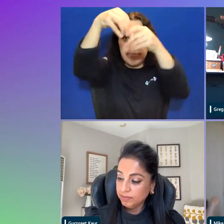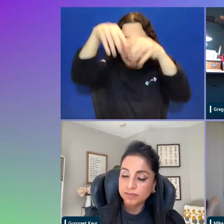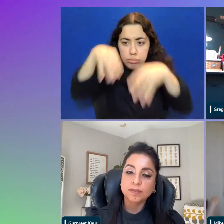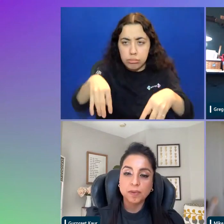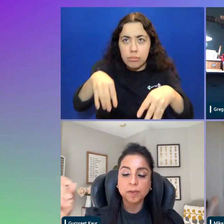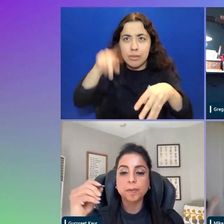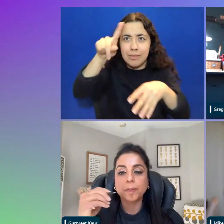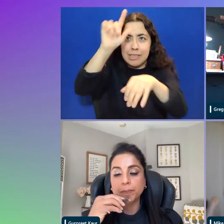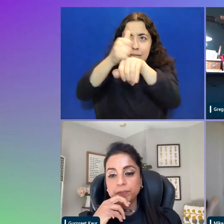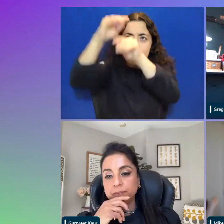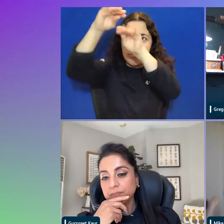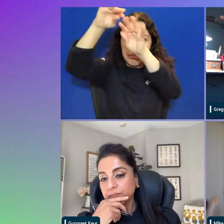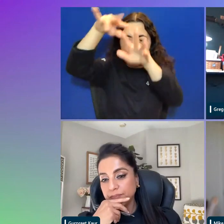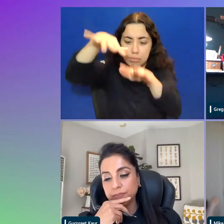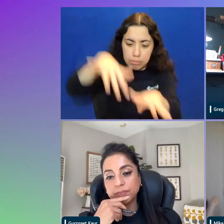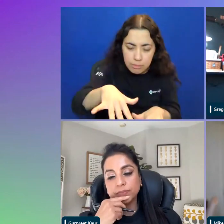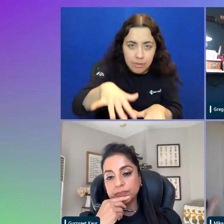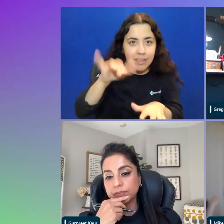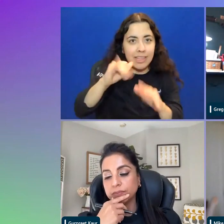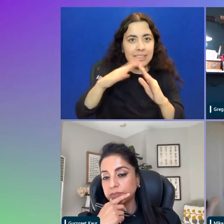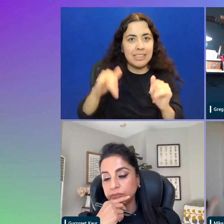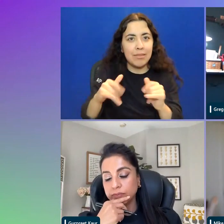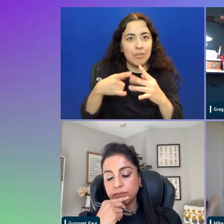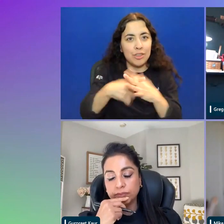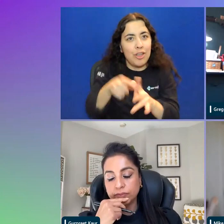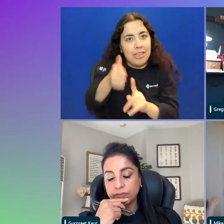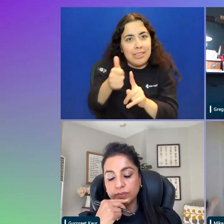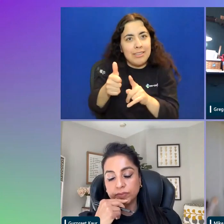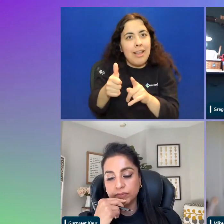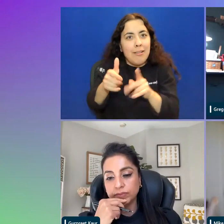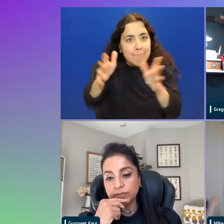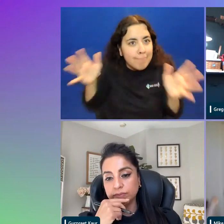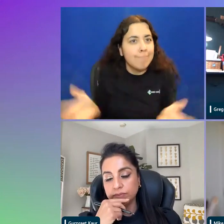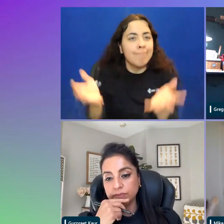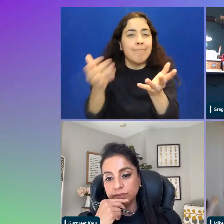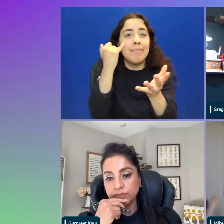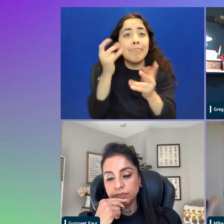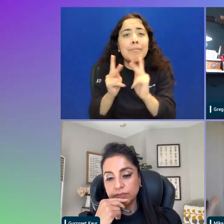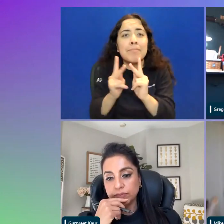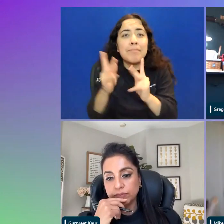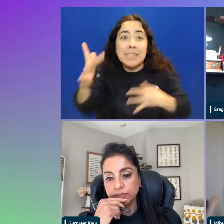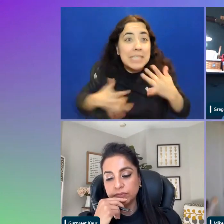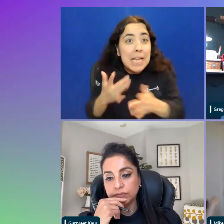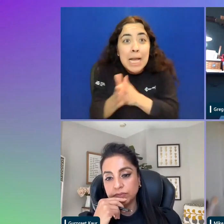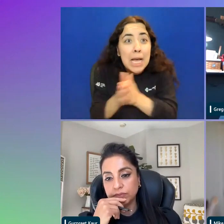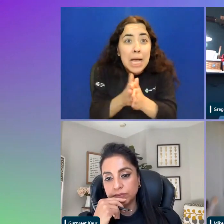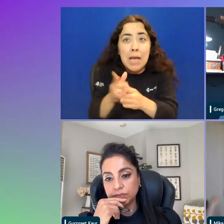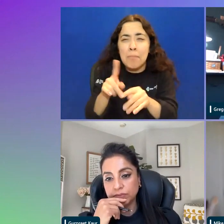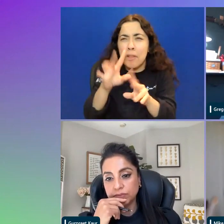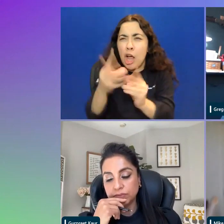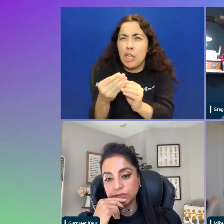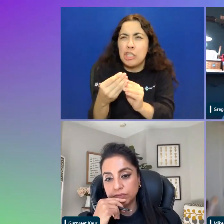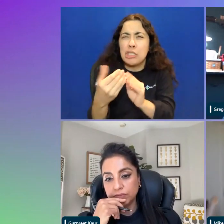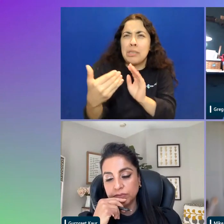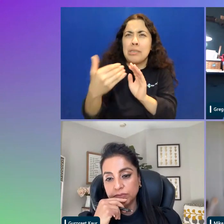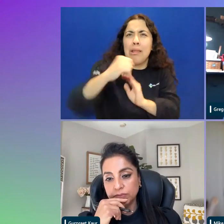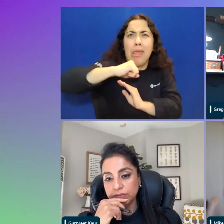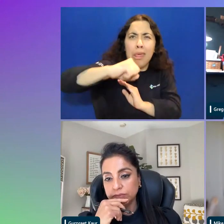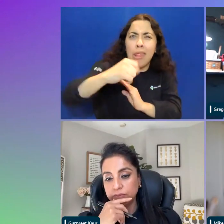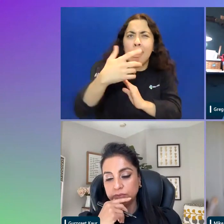feedback system so that it can start to amplify on its own because if you have really excited people, but the culture is against you and the tools aren't there, and the